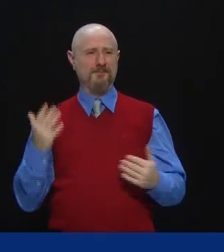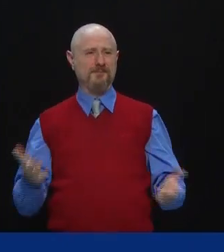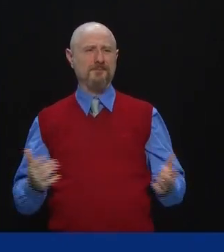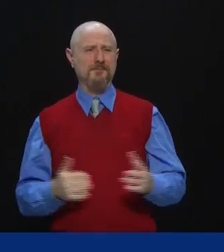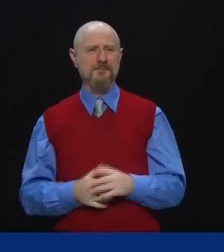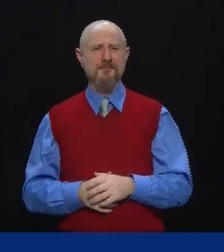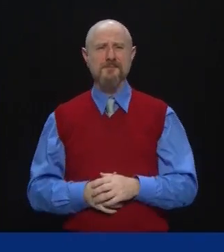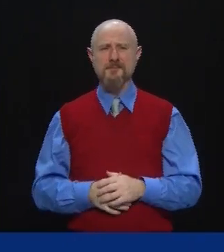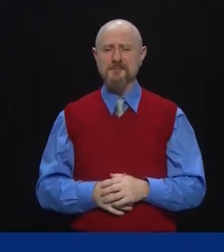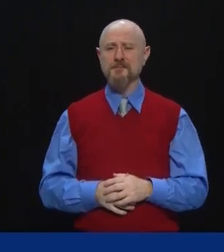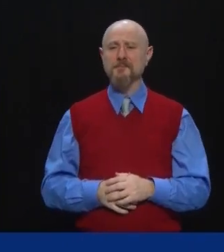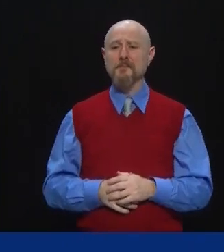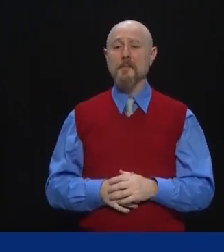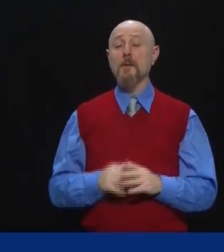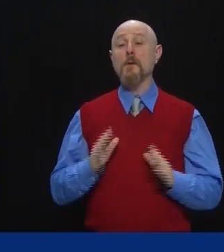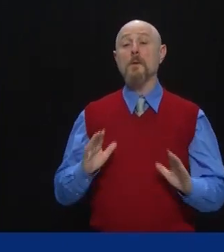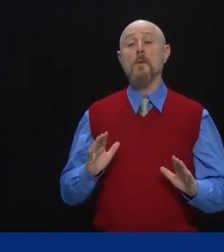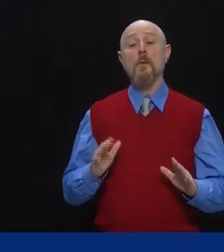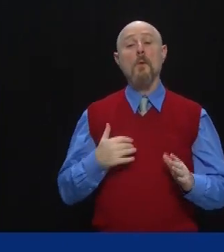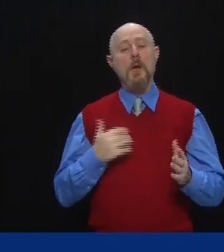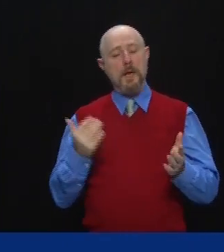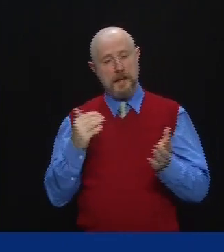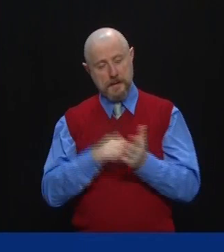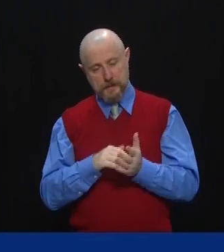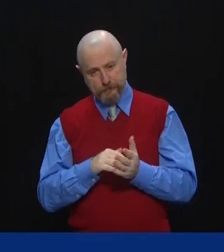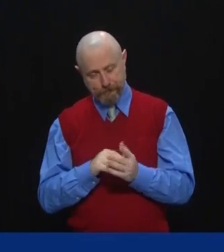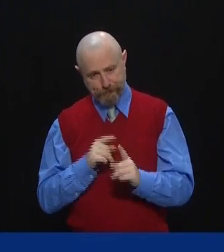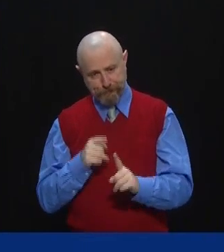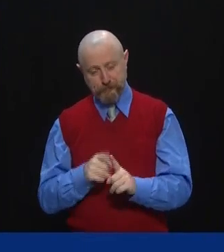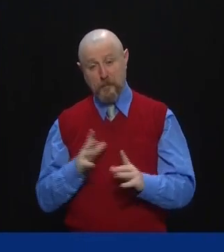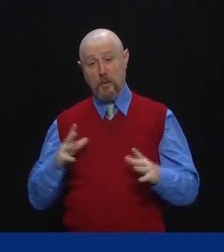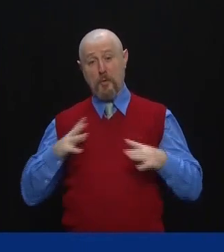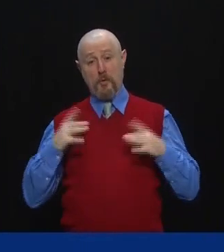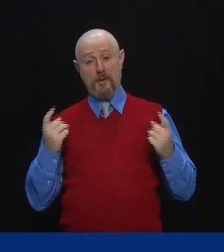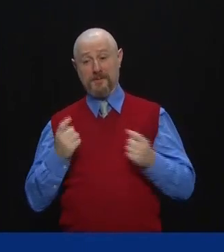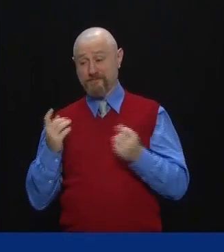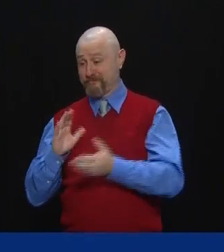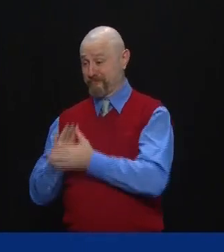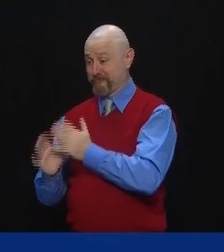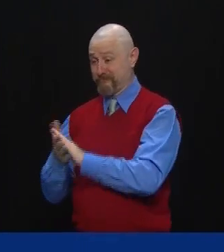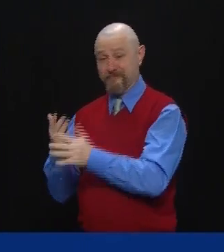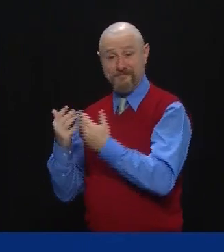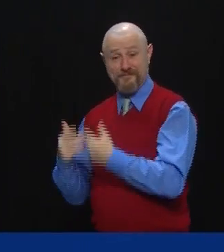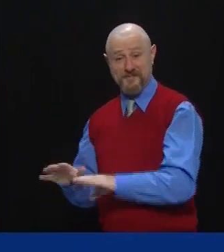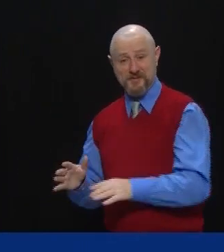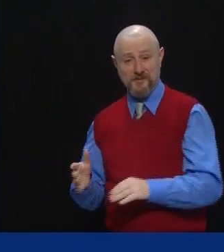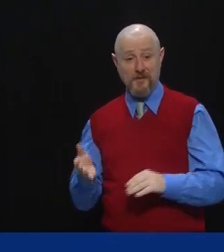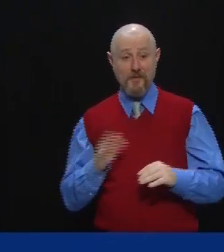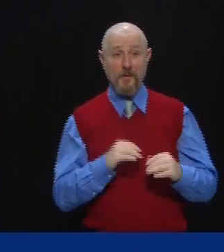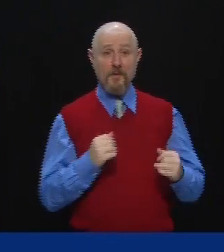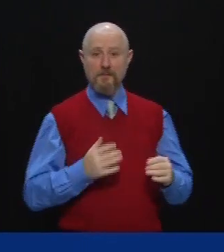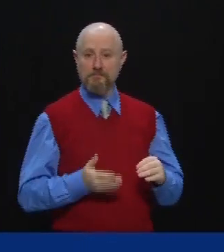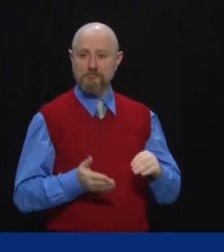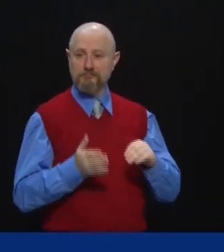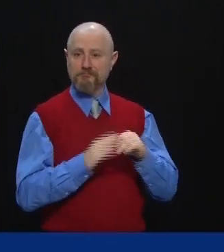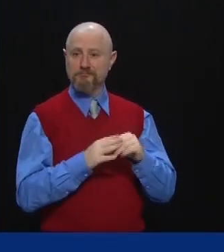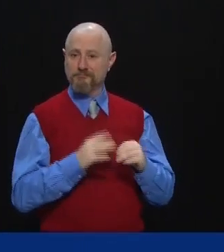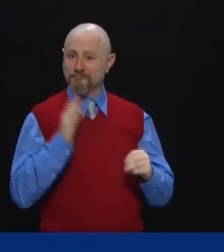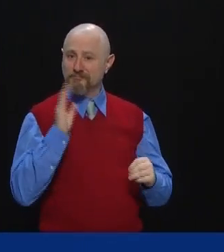PROTECT EVERY CHILD ELIGIBLE FOR THAT IS 5-YEAR-OLDS ON UP. AS I SAID, WE ARE EXPECTING A SURGE AFTER THE HOLIDAYS.